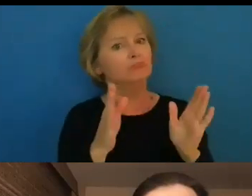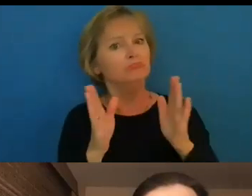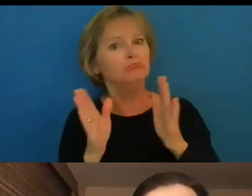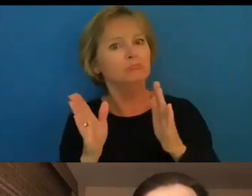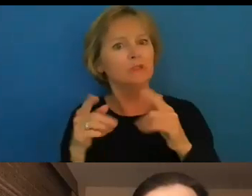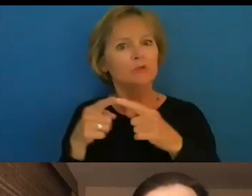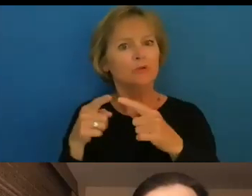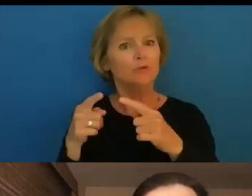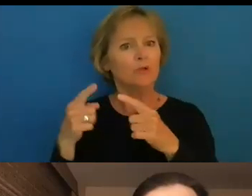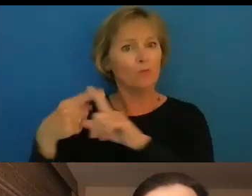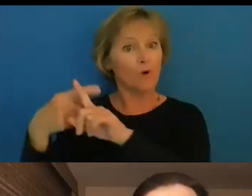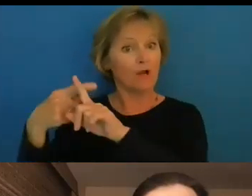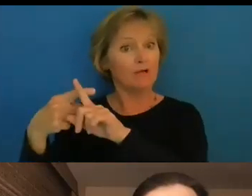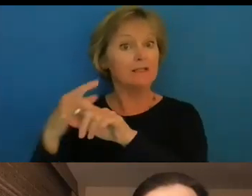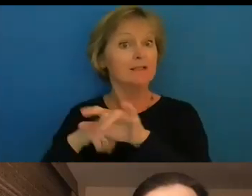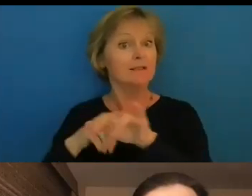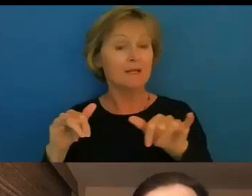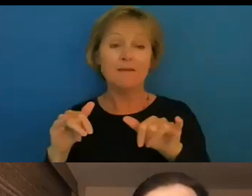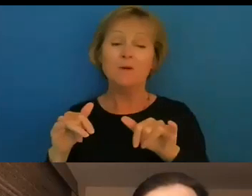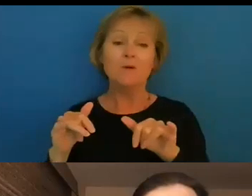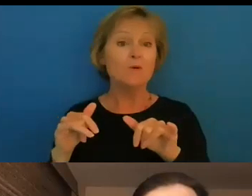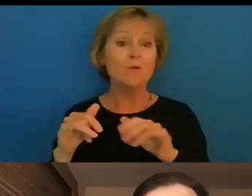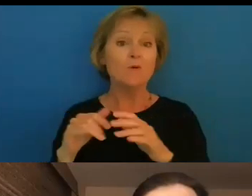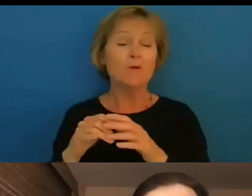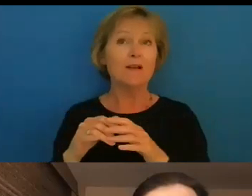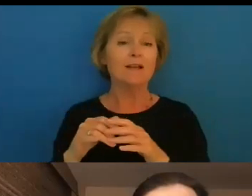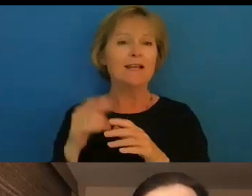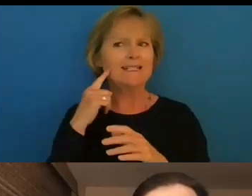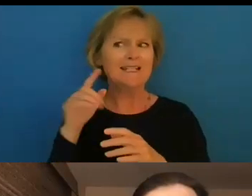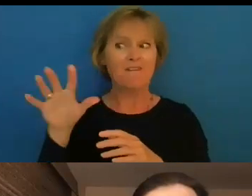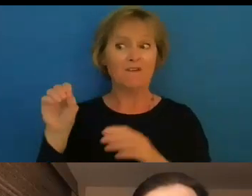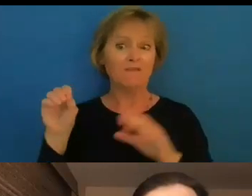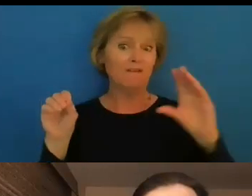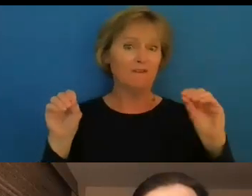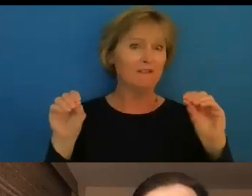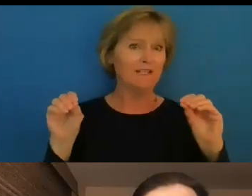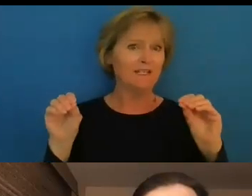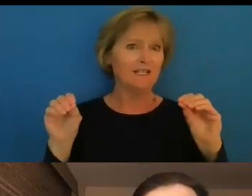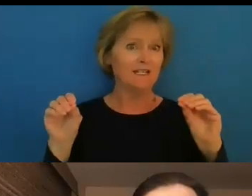But at the same time it's -- I say 50/50 because, you know, if you go on twitter right